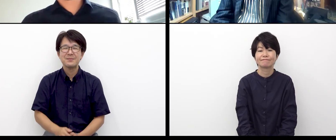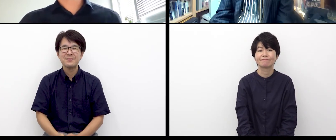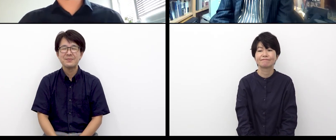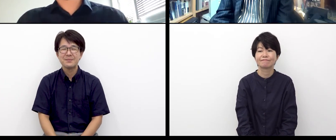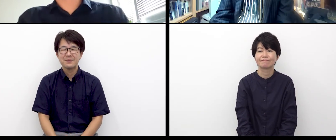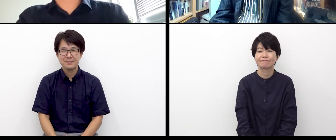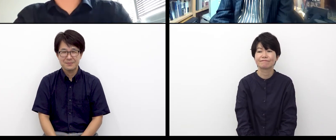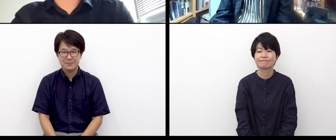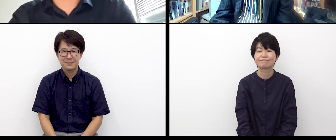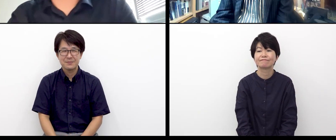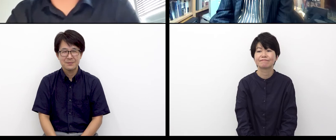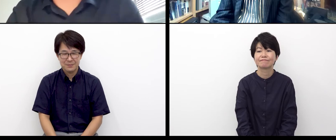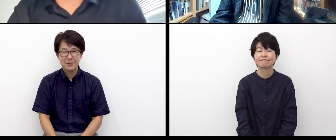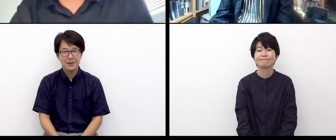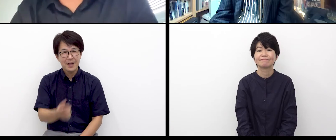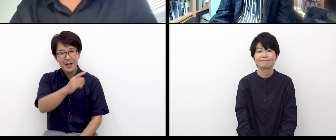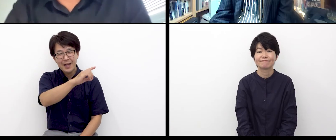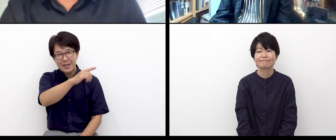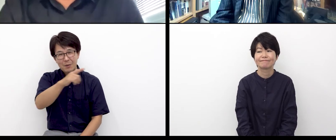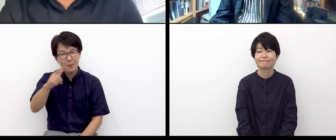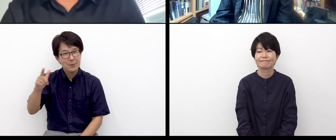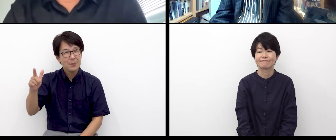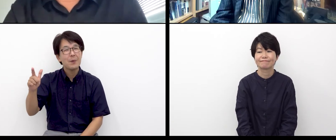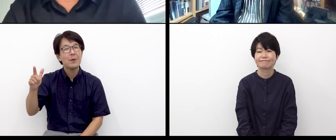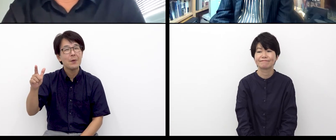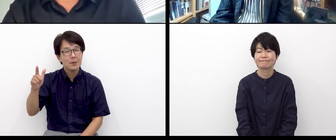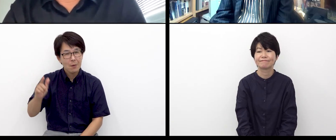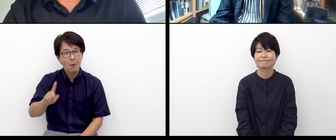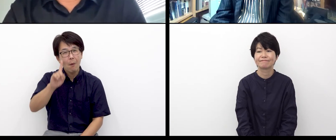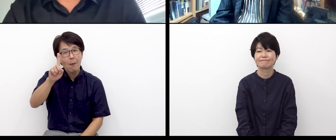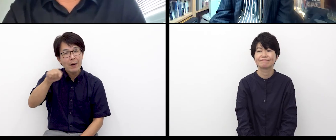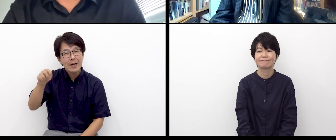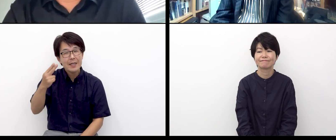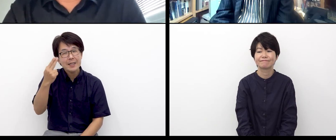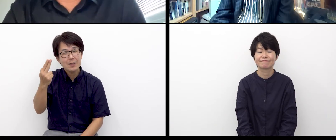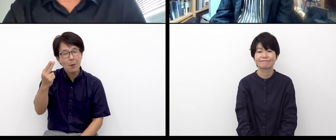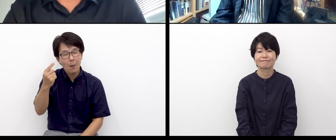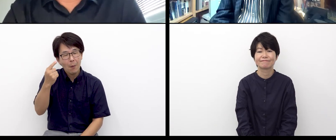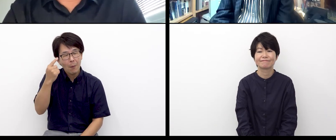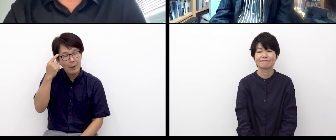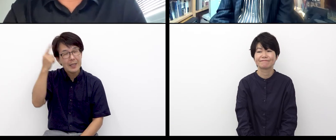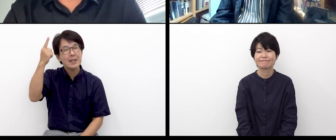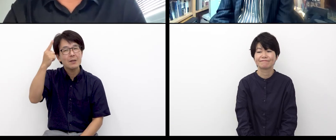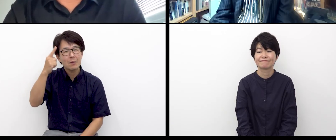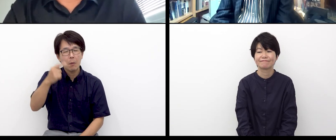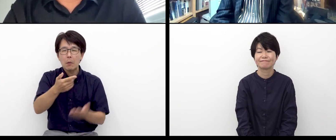I think I got many clues to this project. Listening to your talk,